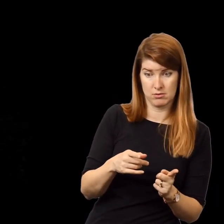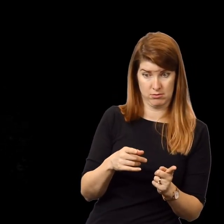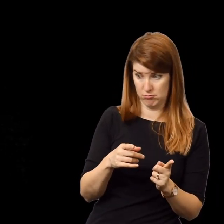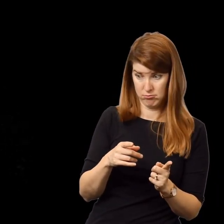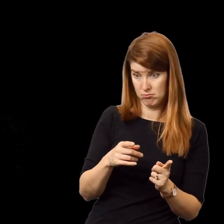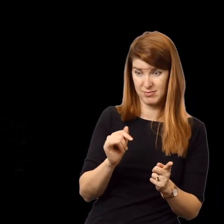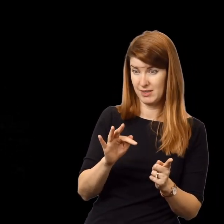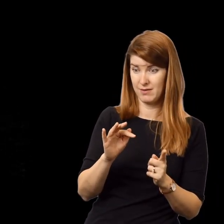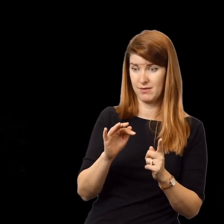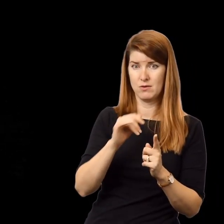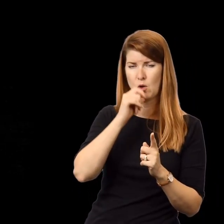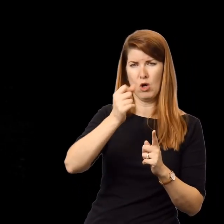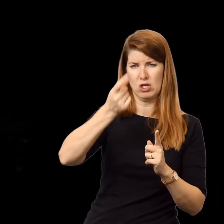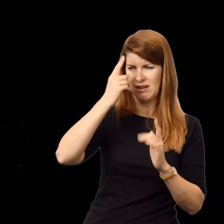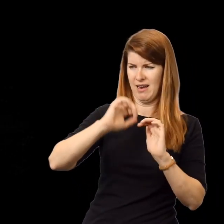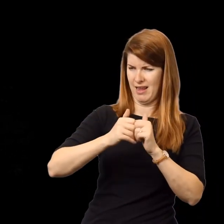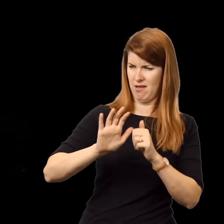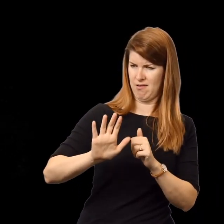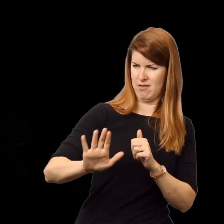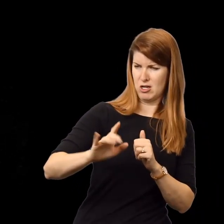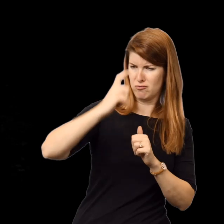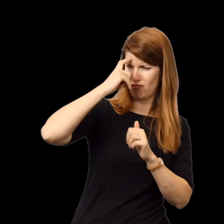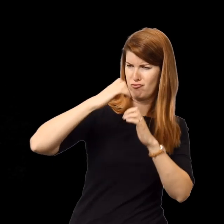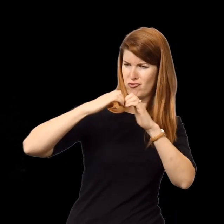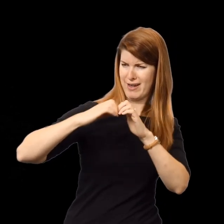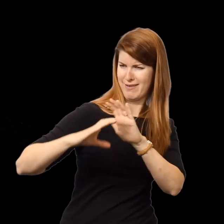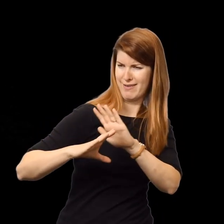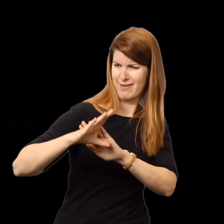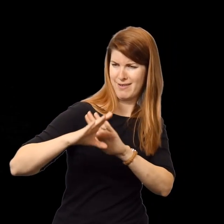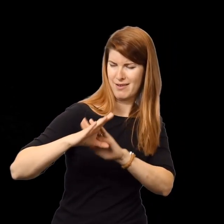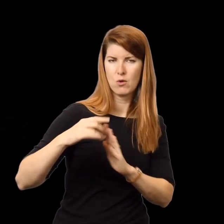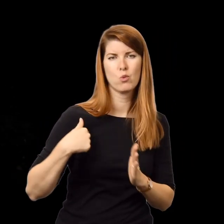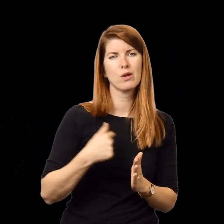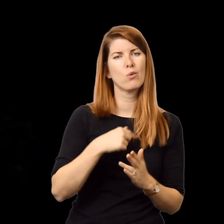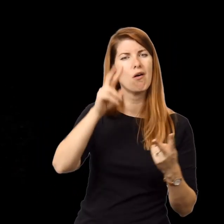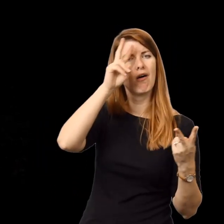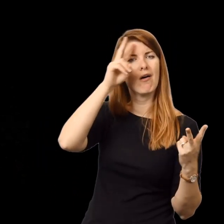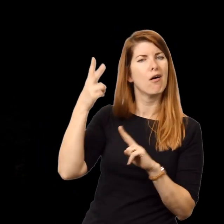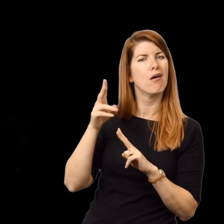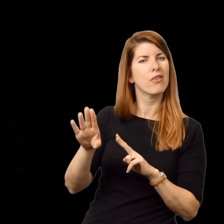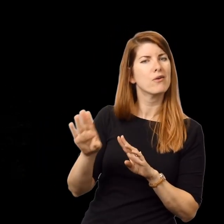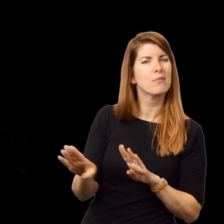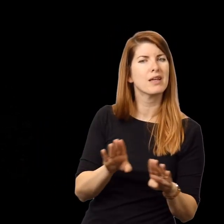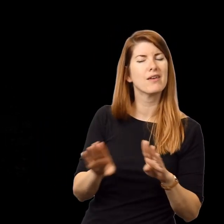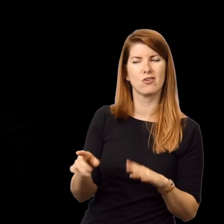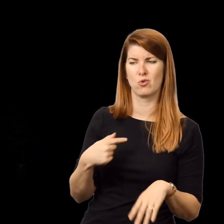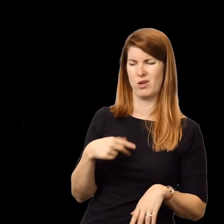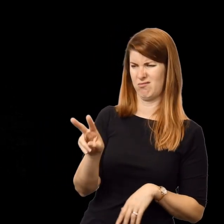when we don't have a perspective of the brain, we misunderstand what we're seeing